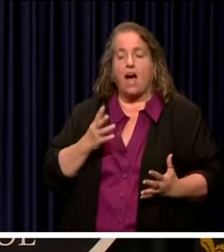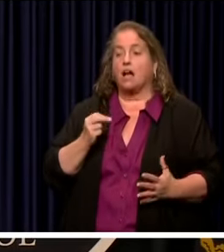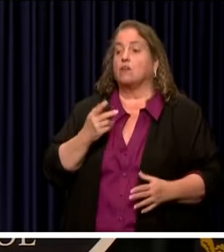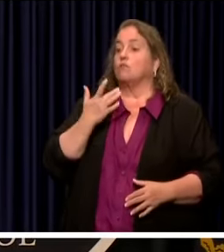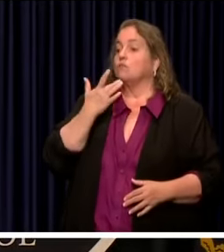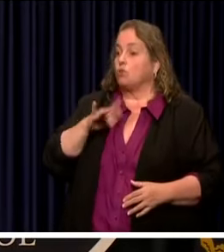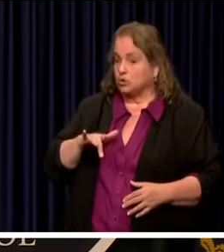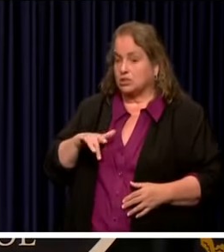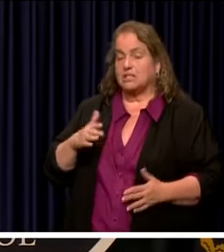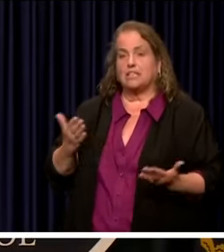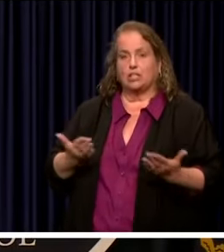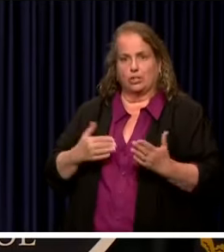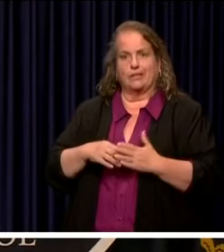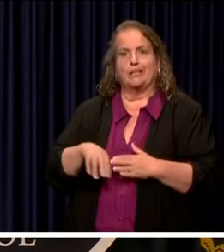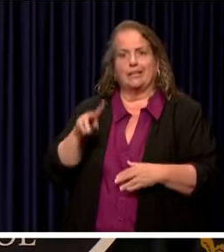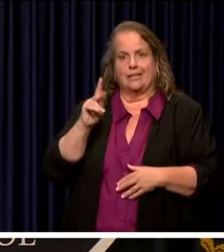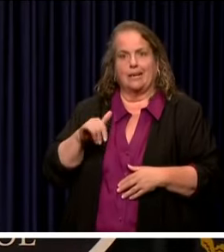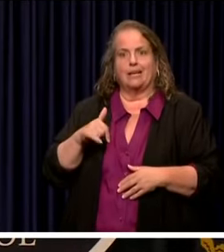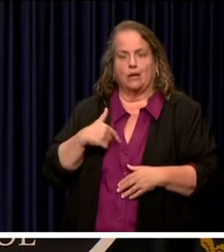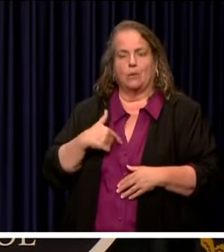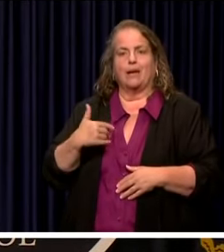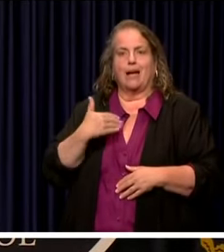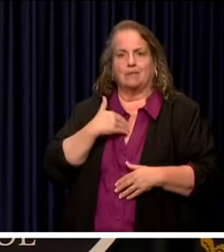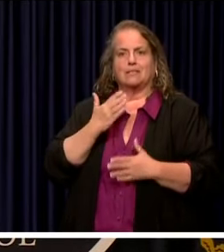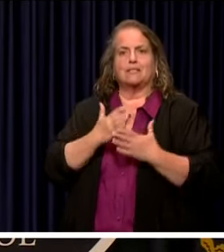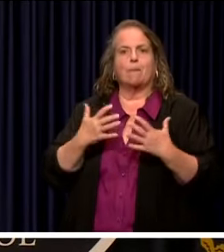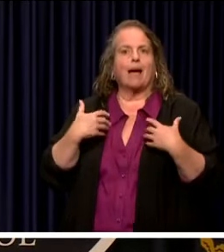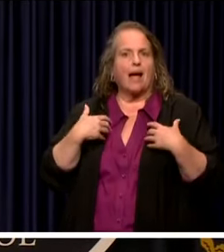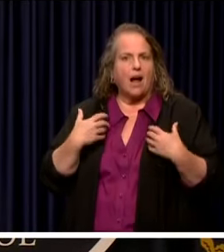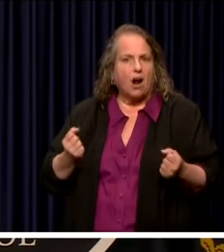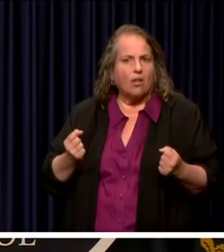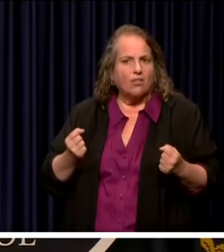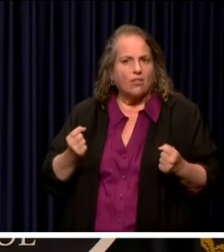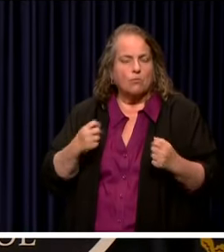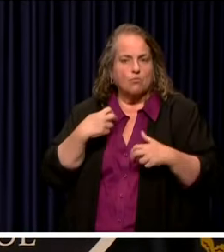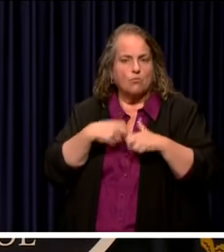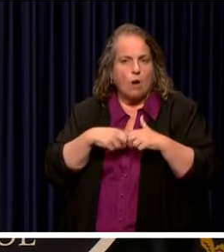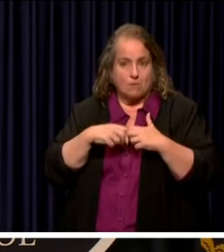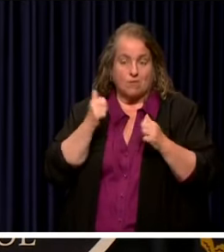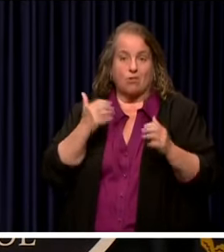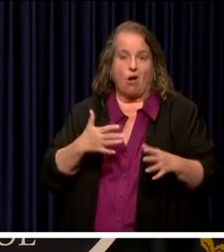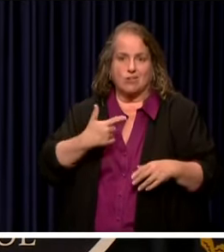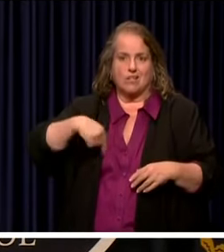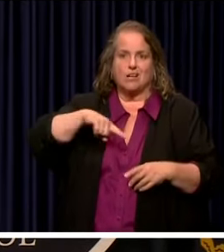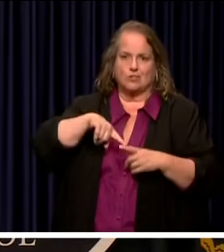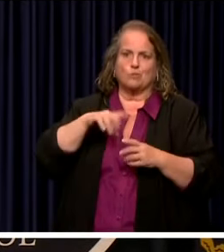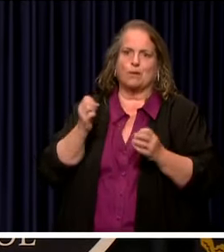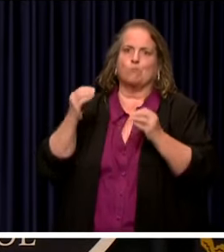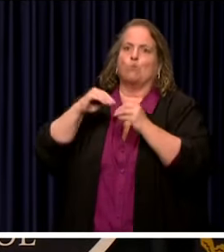WE'RE GOING TO LEAVE YOU TODAY WITH I THINK IT'S SOUTHLAND